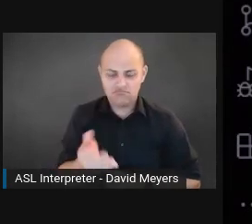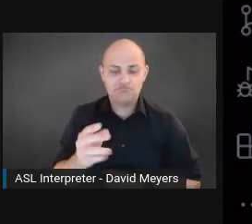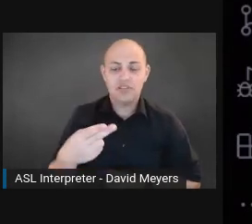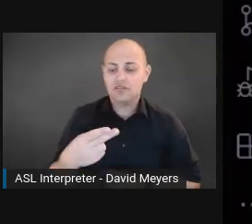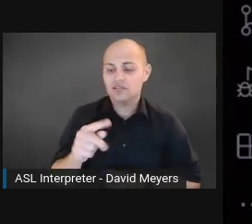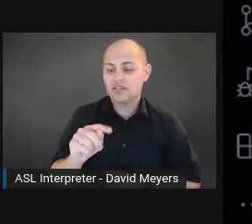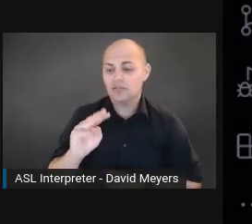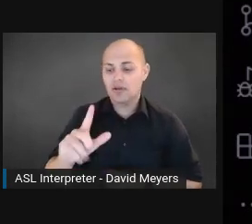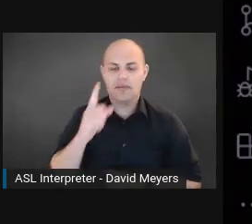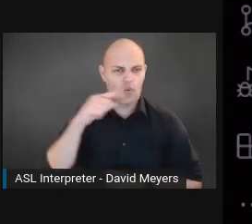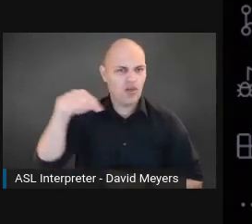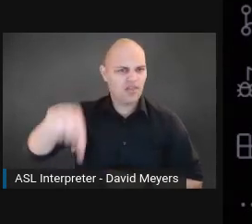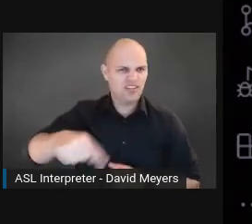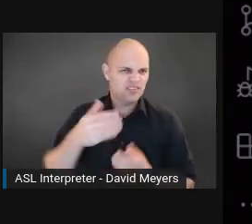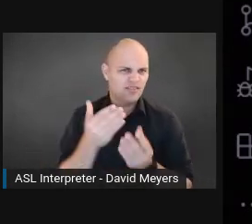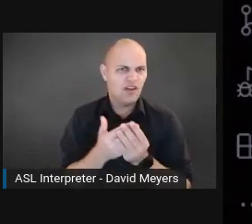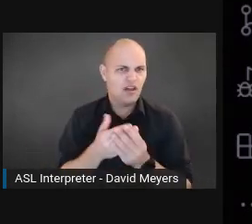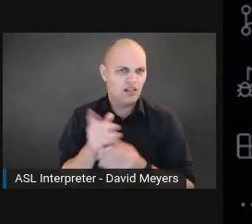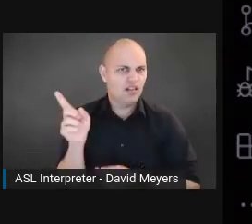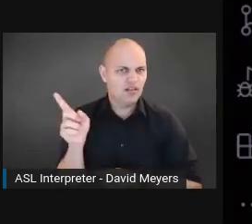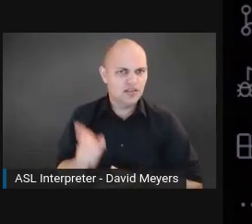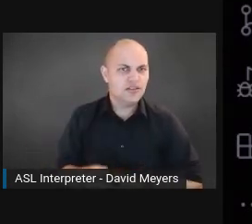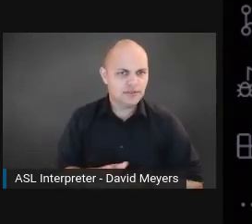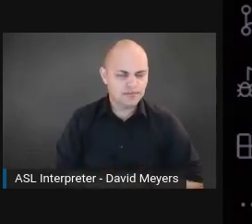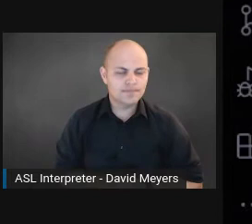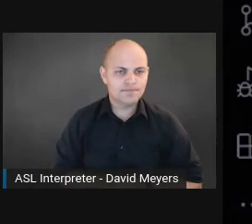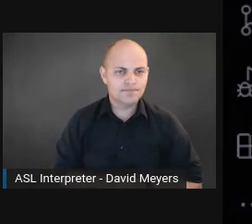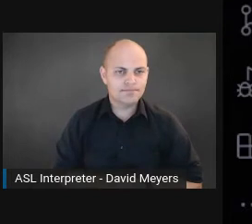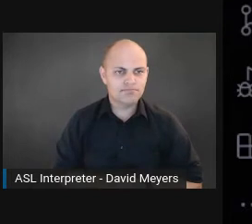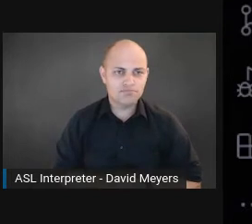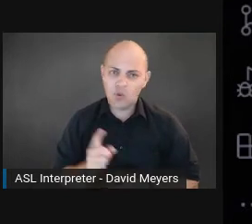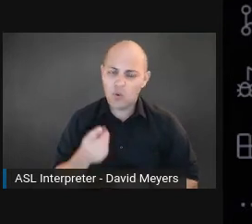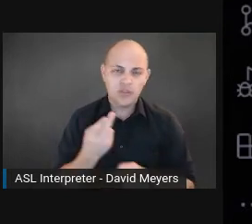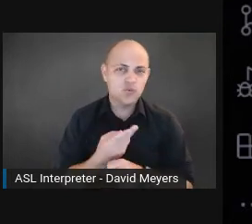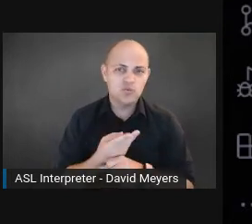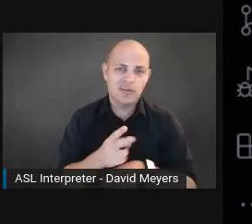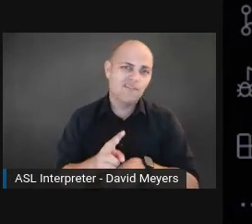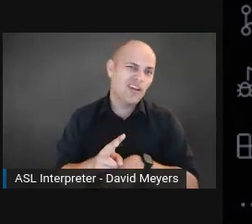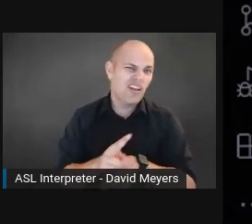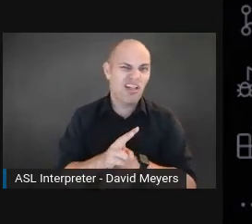And the other files we look at is only Vanilla JavaScript, and only simple CSS.